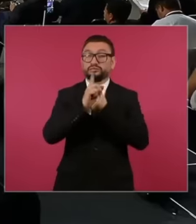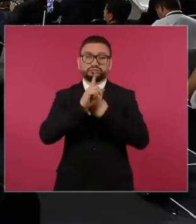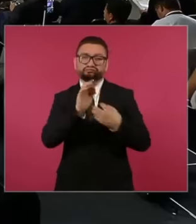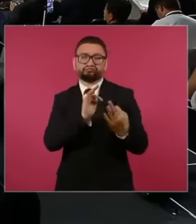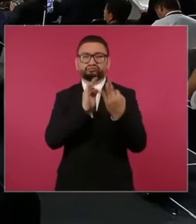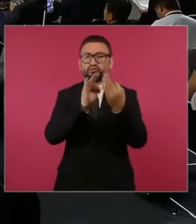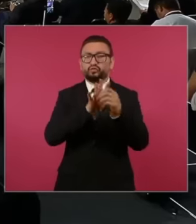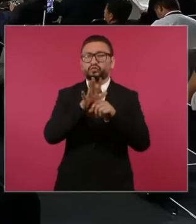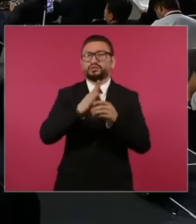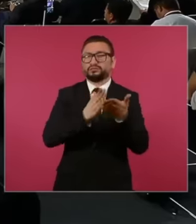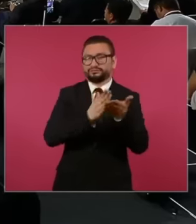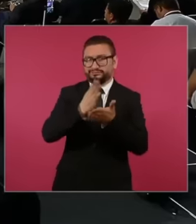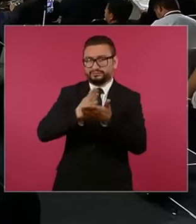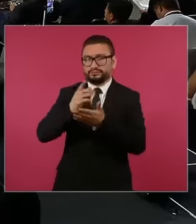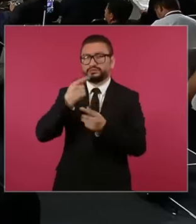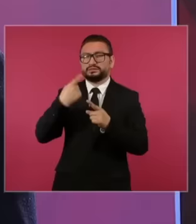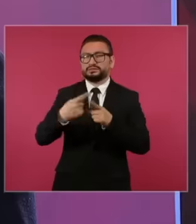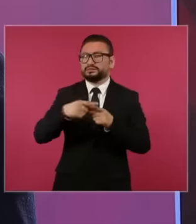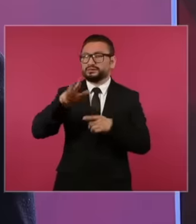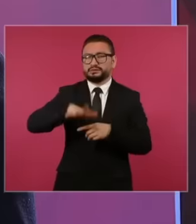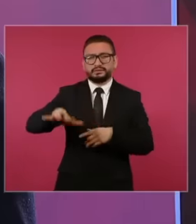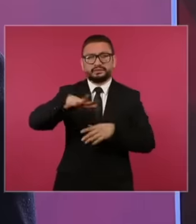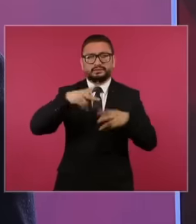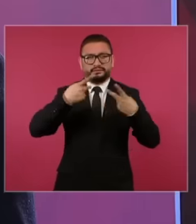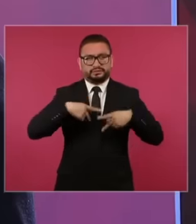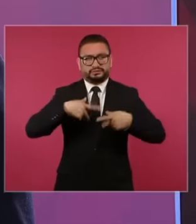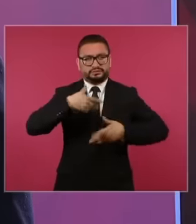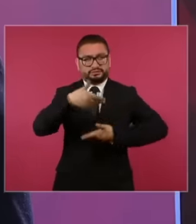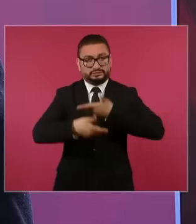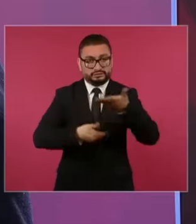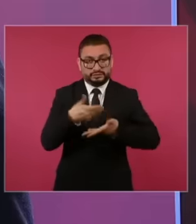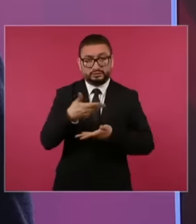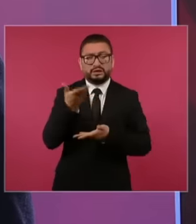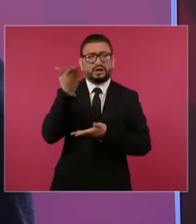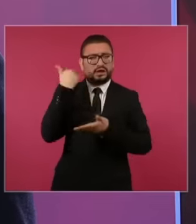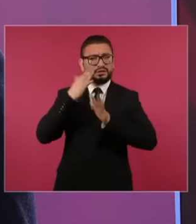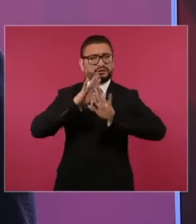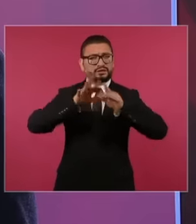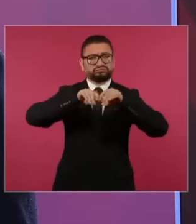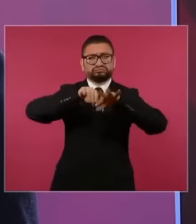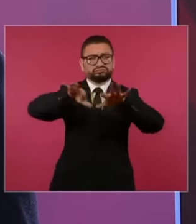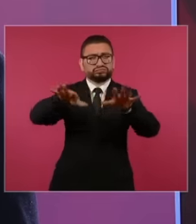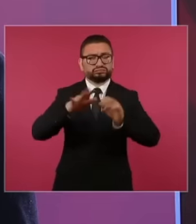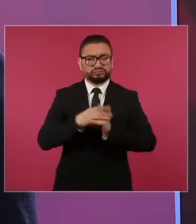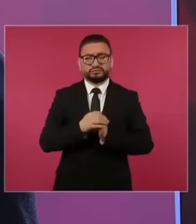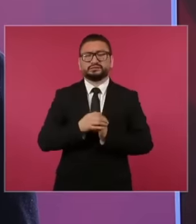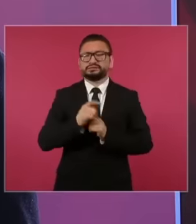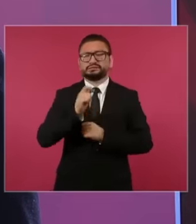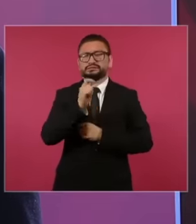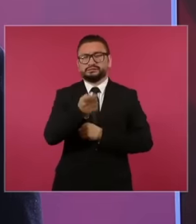by the population to the services that have already been deployed, that is, people